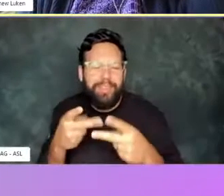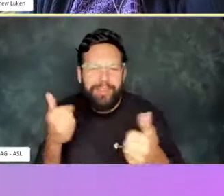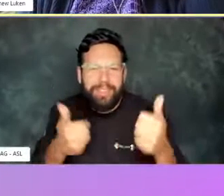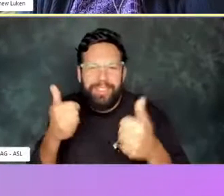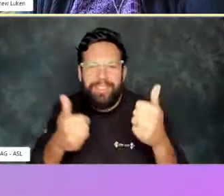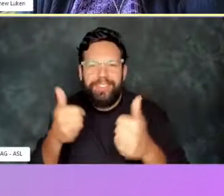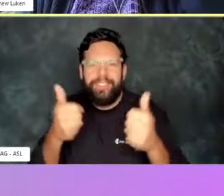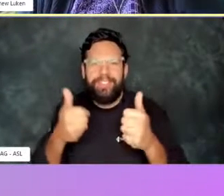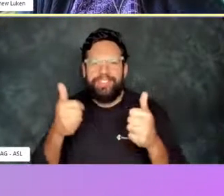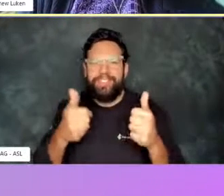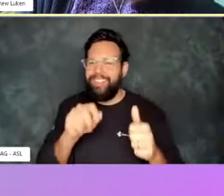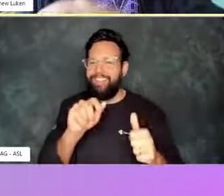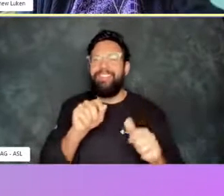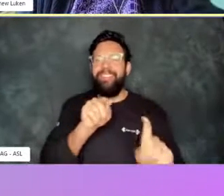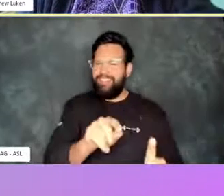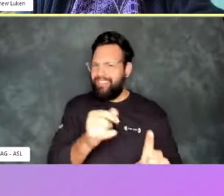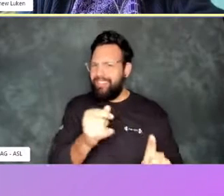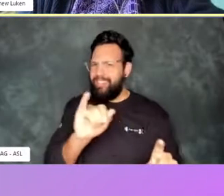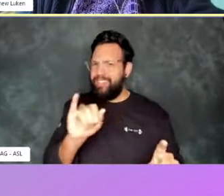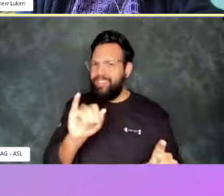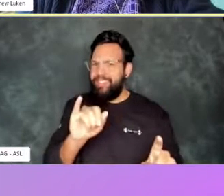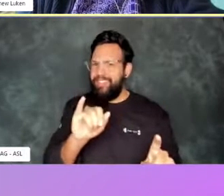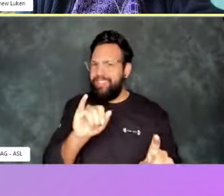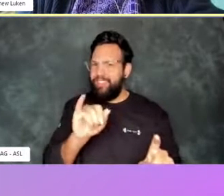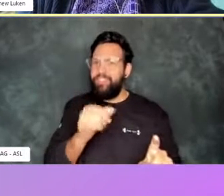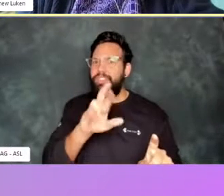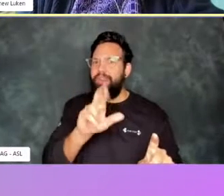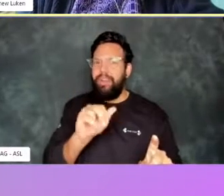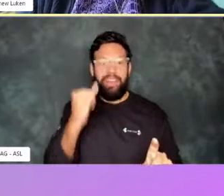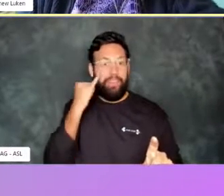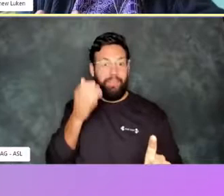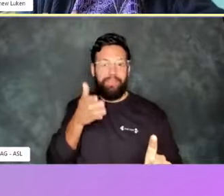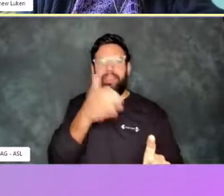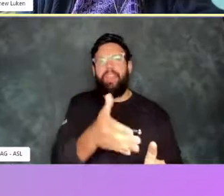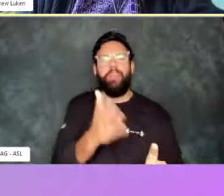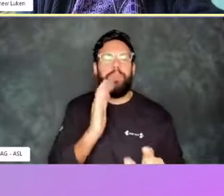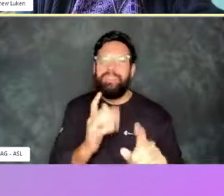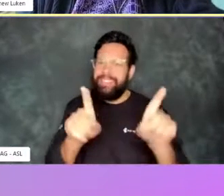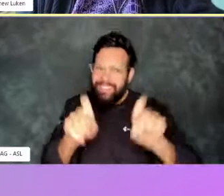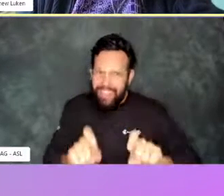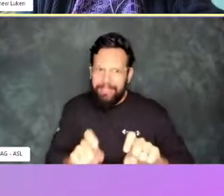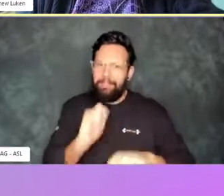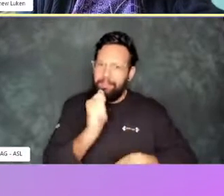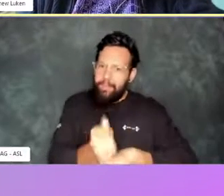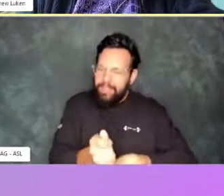umbrella requirement. Because if everyone is not on the same page about that, then they are